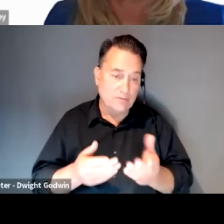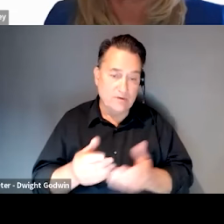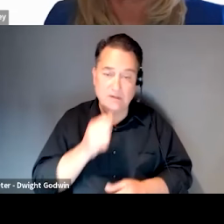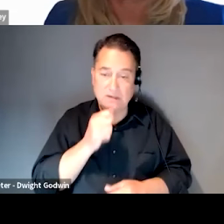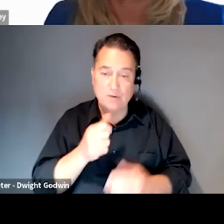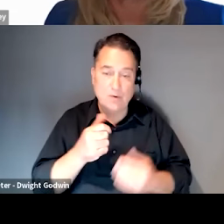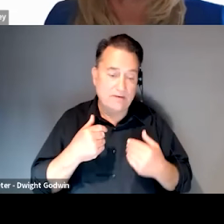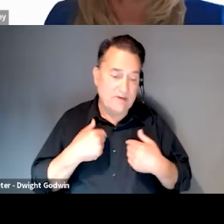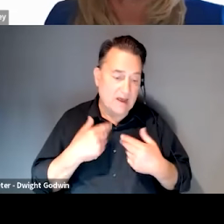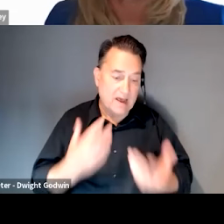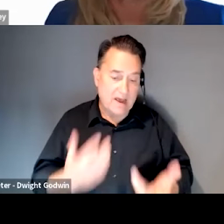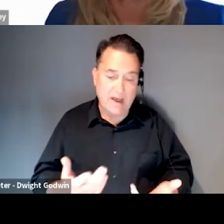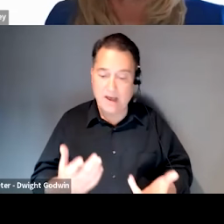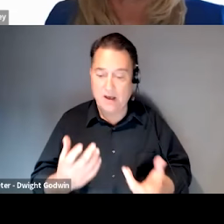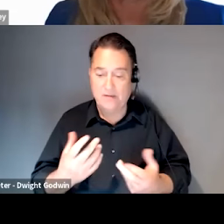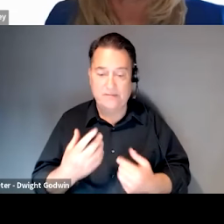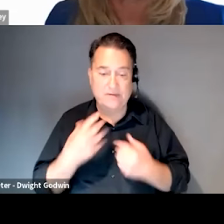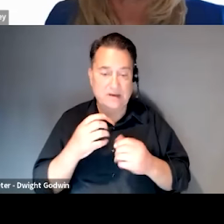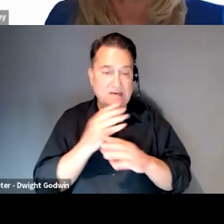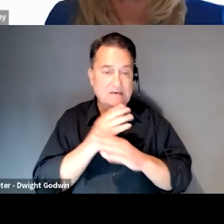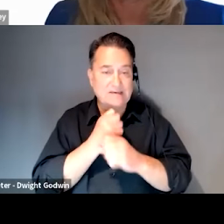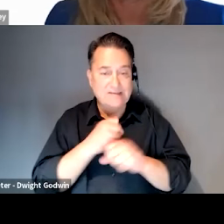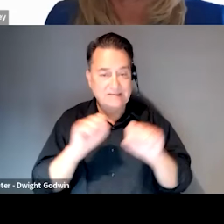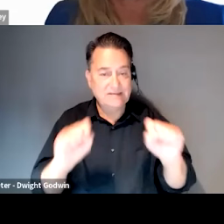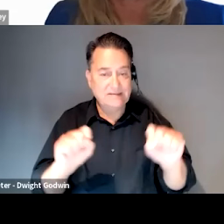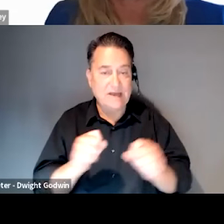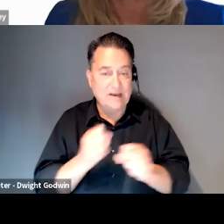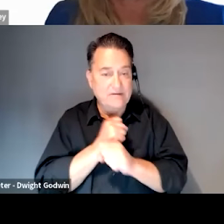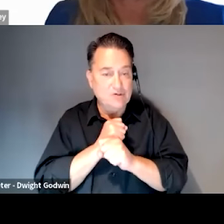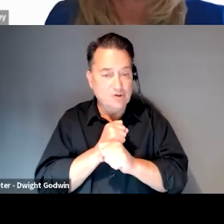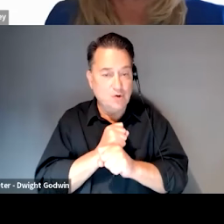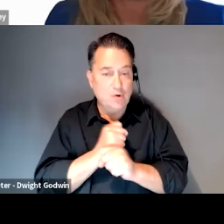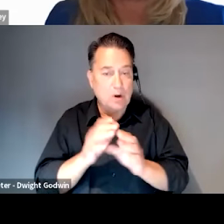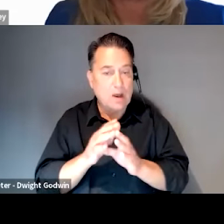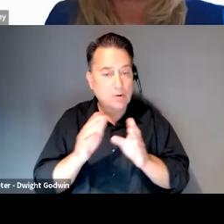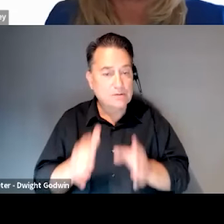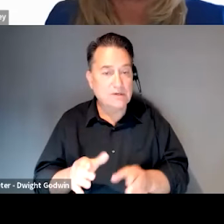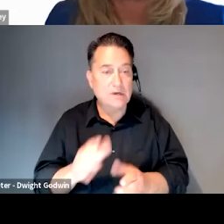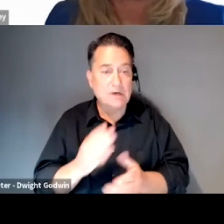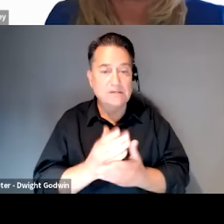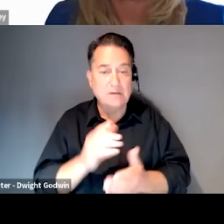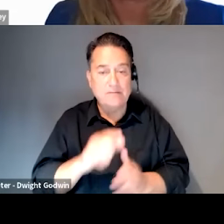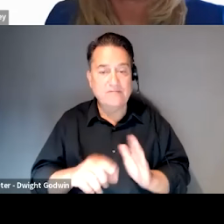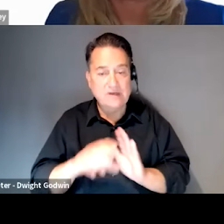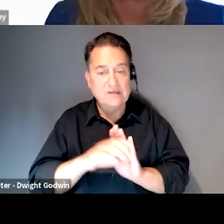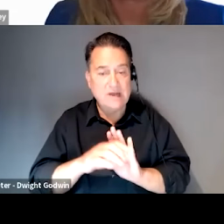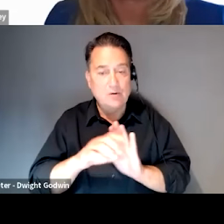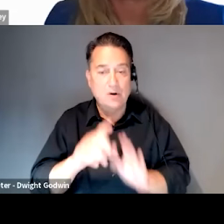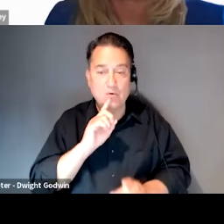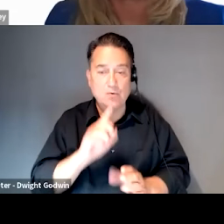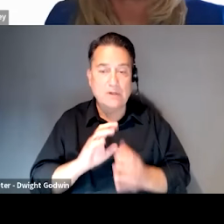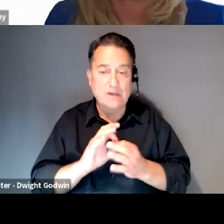or don't have safe secured housing or other characteristics. But some of these characteristics are simply associated with poverty.